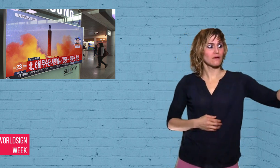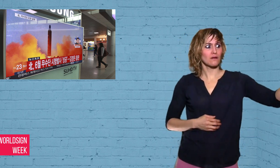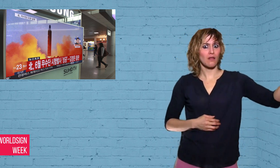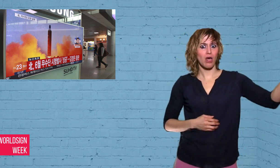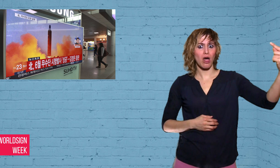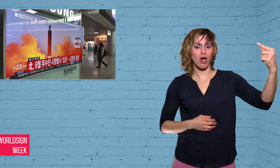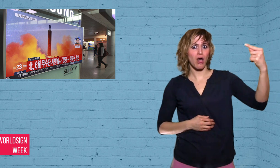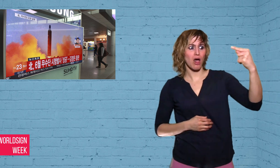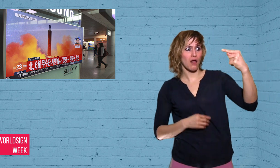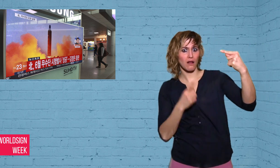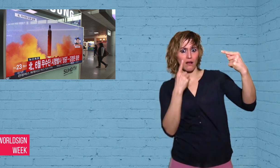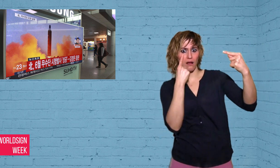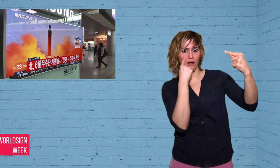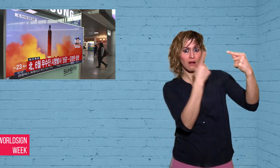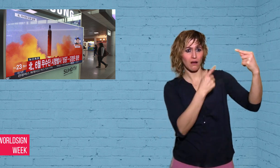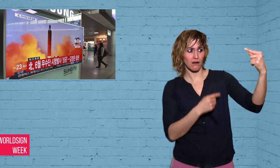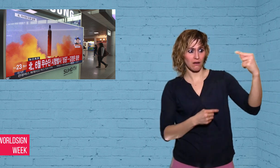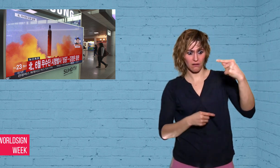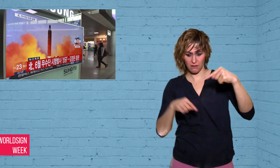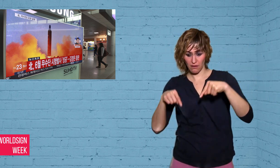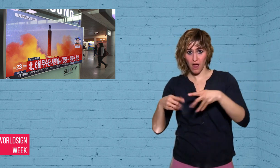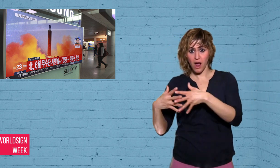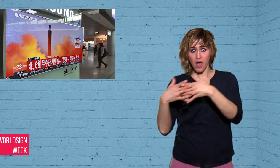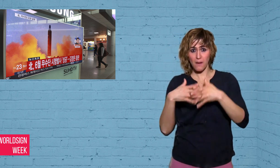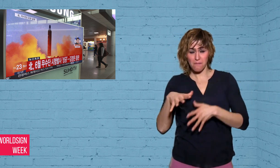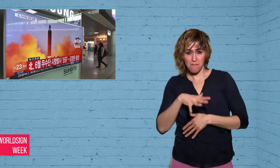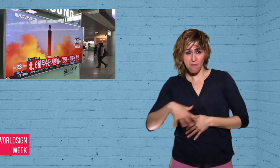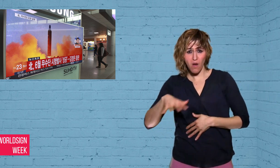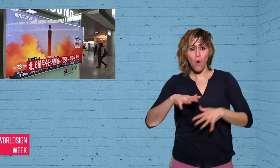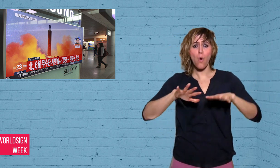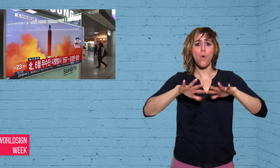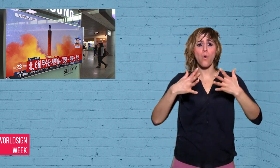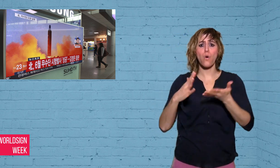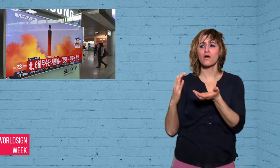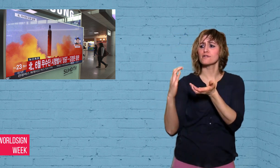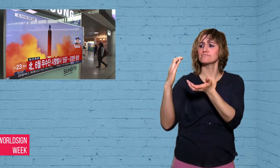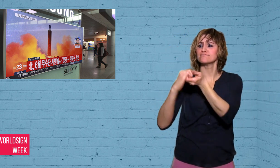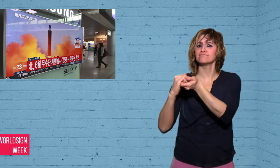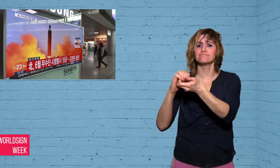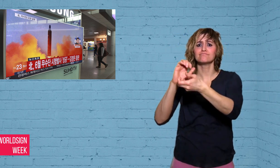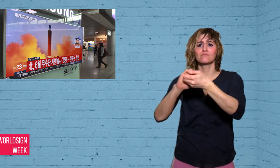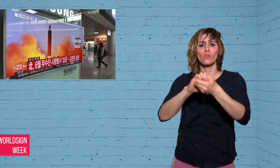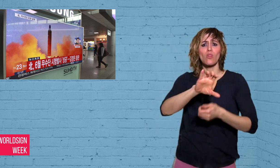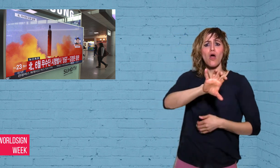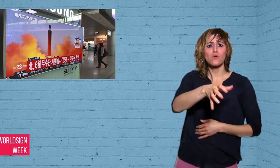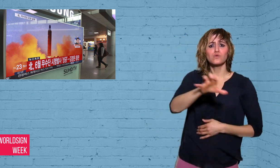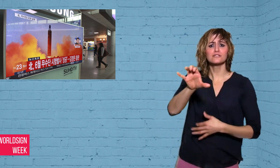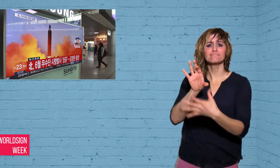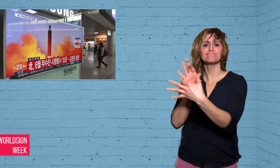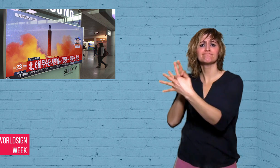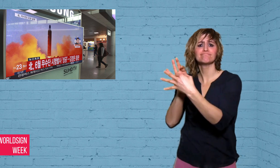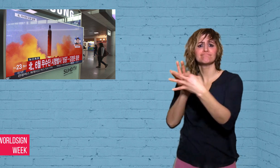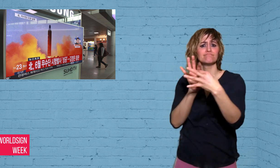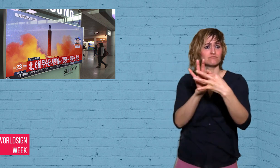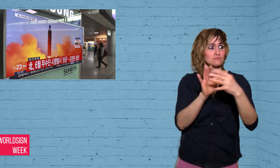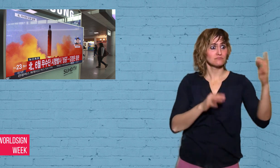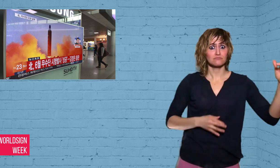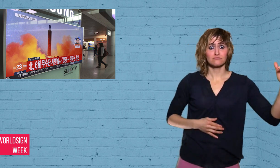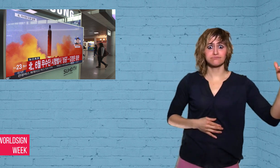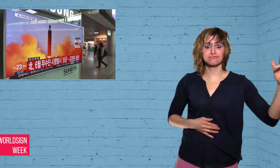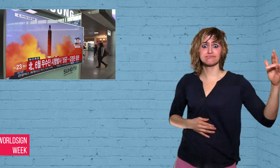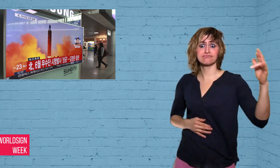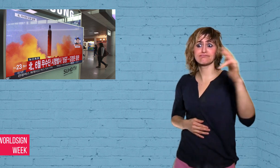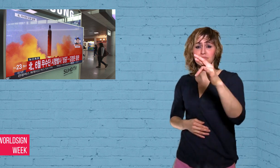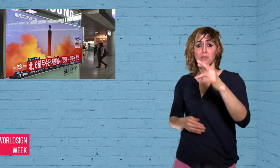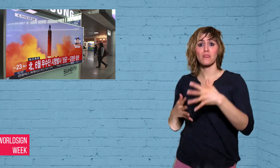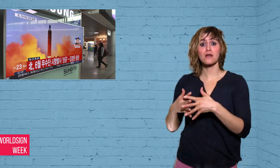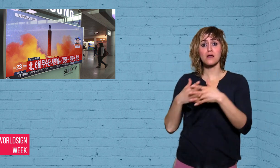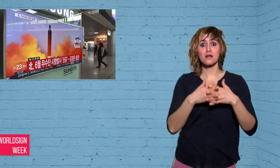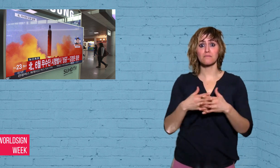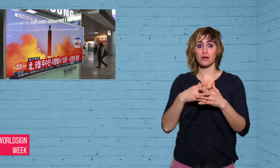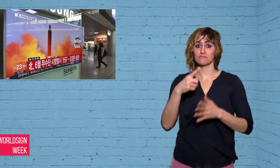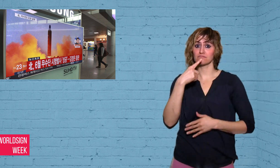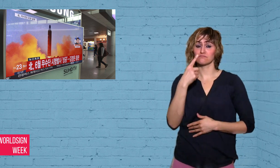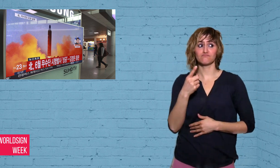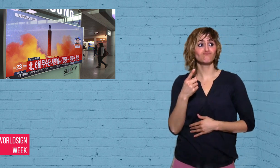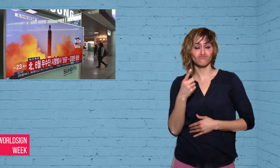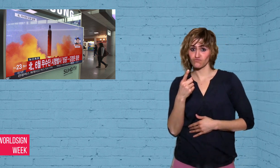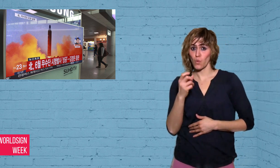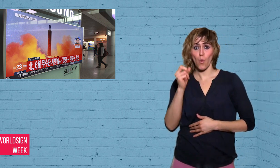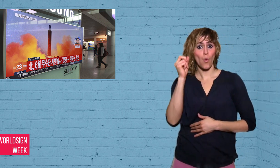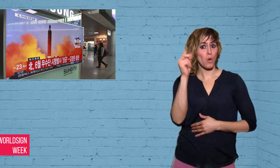if they detected a missile coming towards